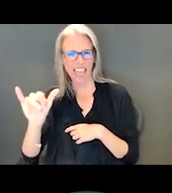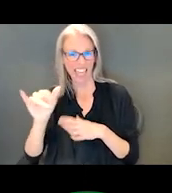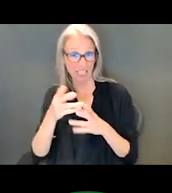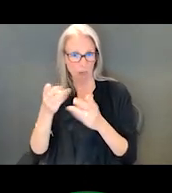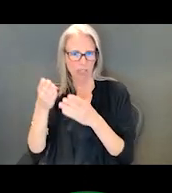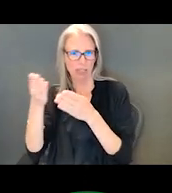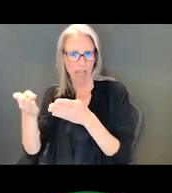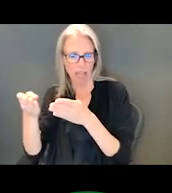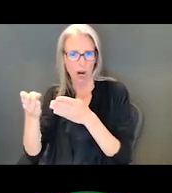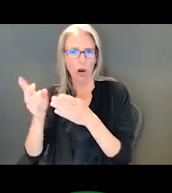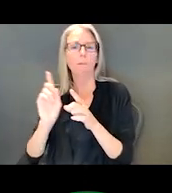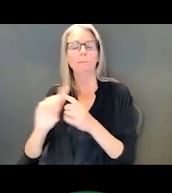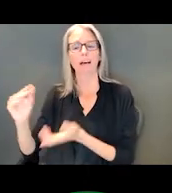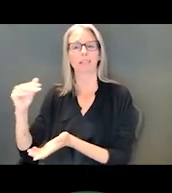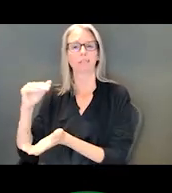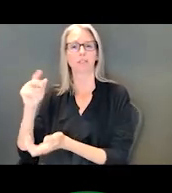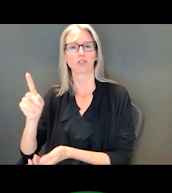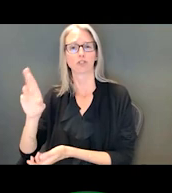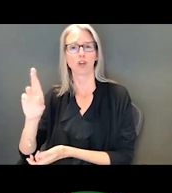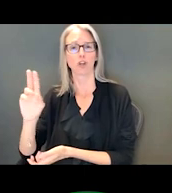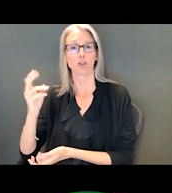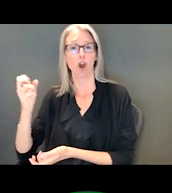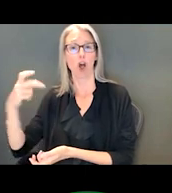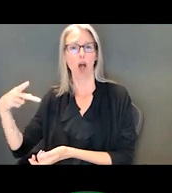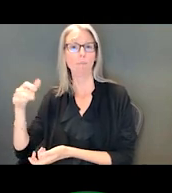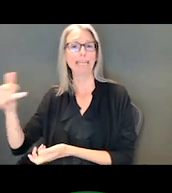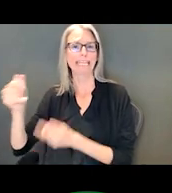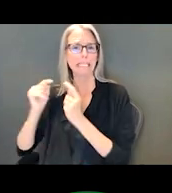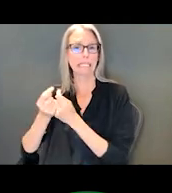about 8 months left on the project that's leading some of this development.